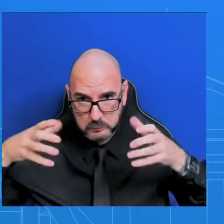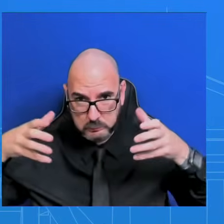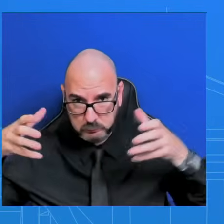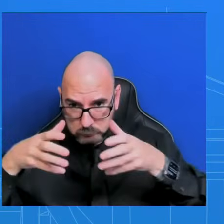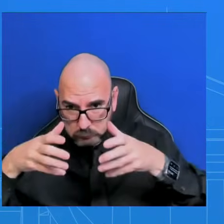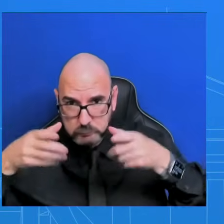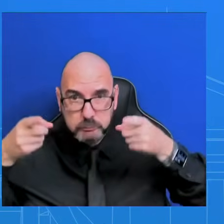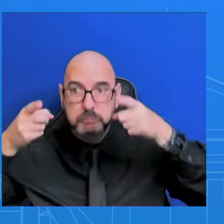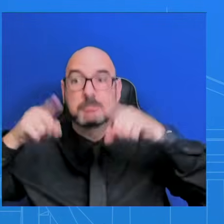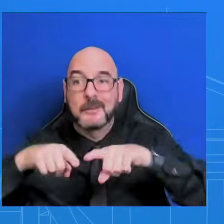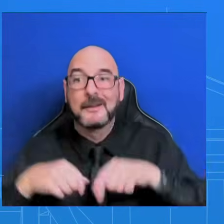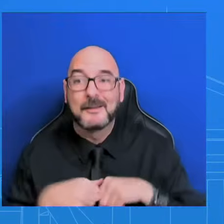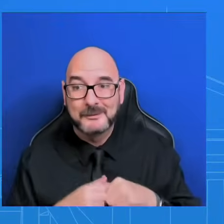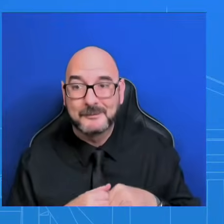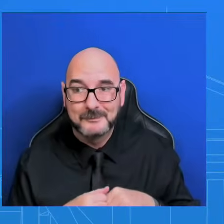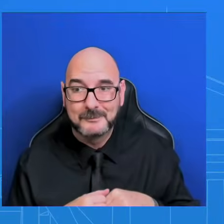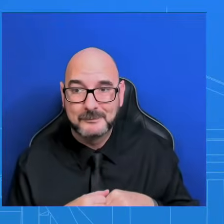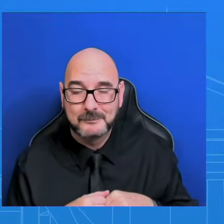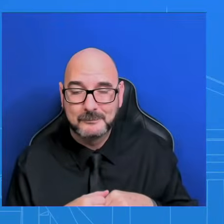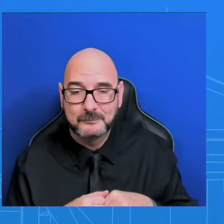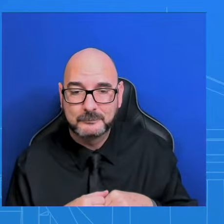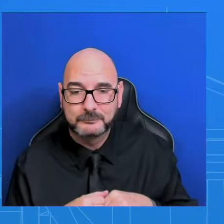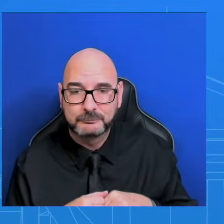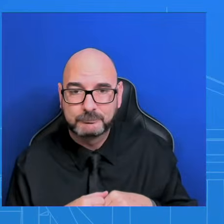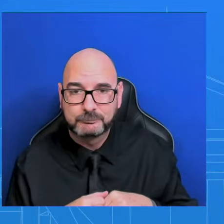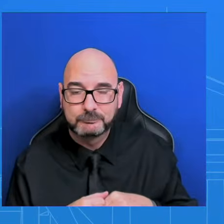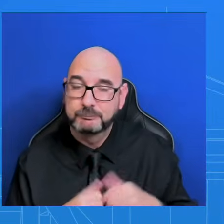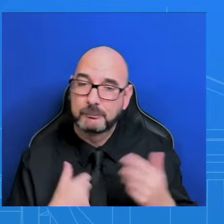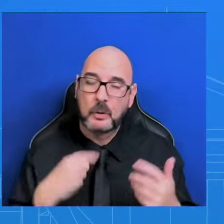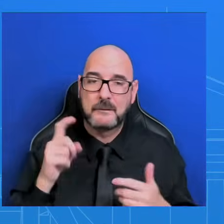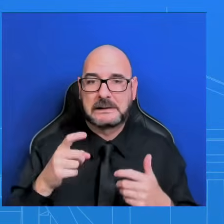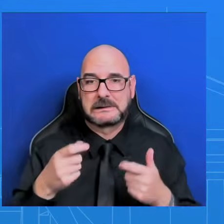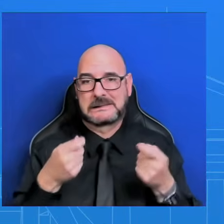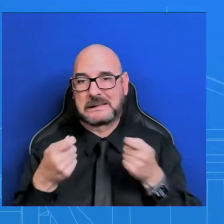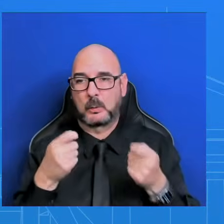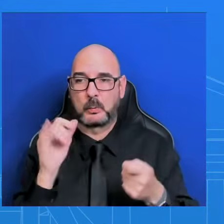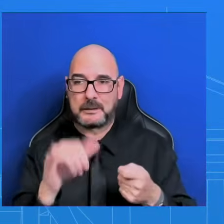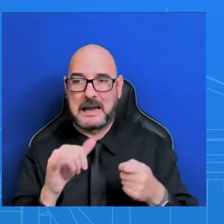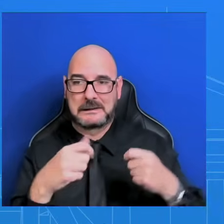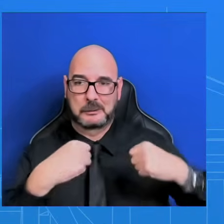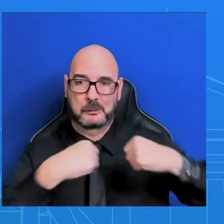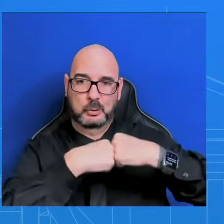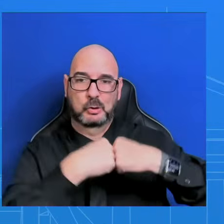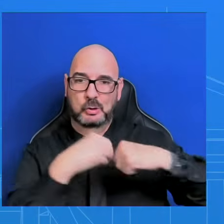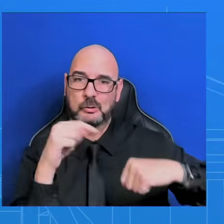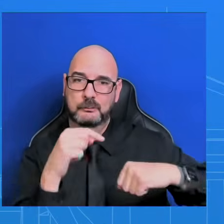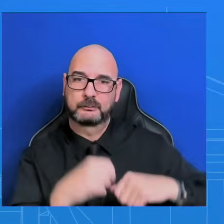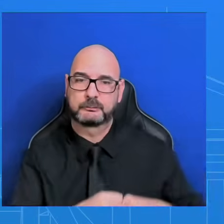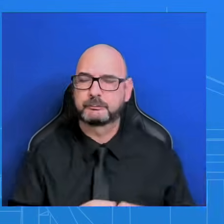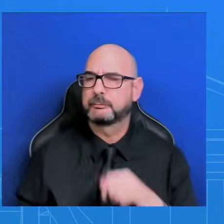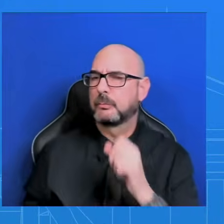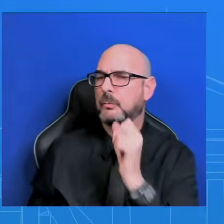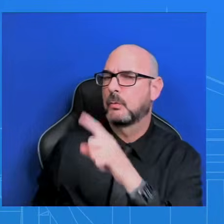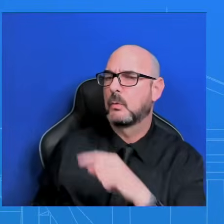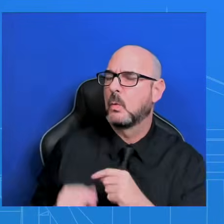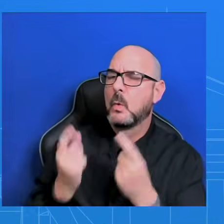so that we can deal with that issue at the border. The Press: Did something change in the meeting that he had this week with leaders to give him that optimism? I mean -- Ms. Jean-Pierre: Yeah --